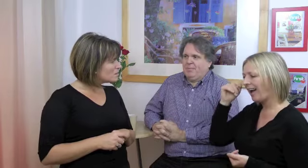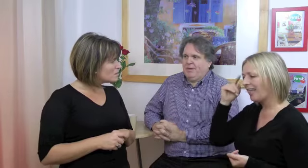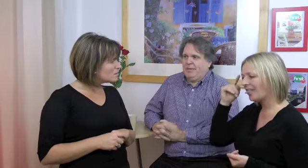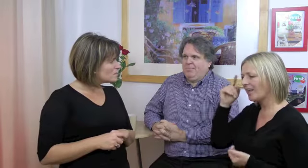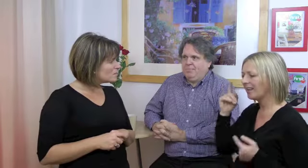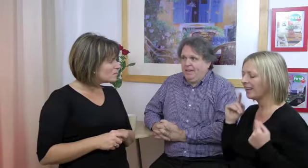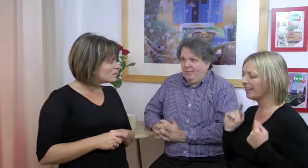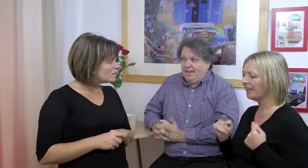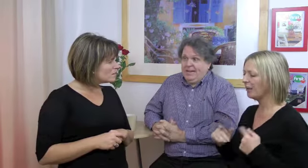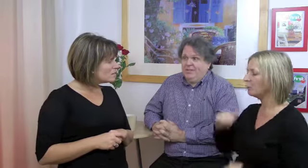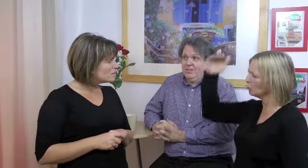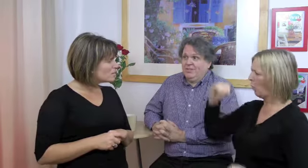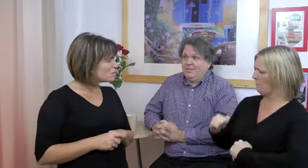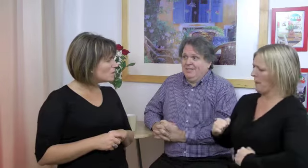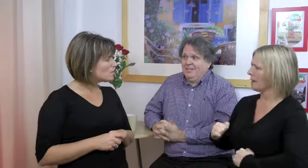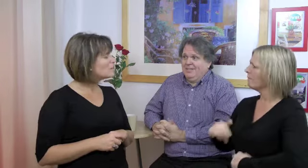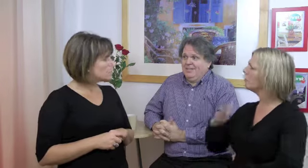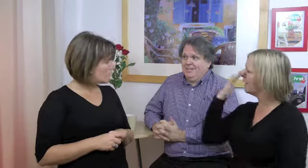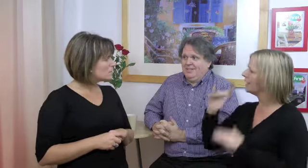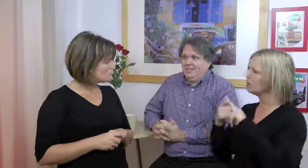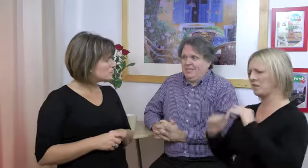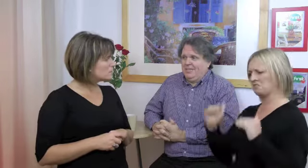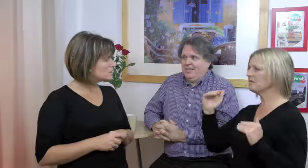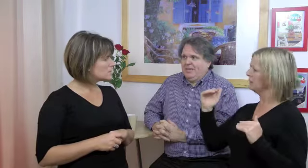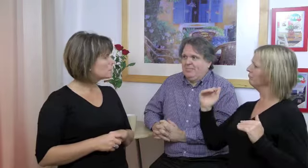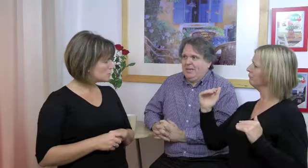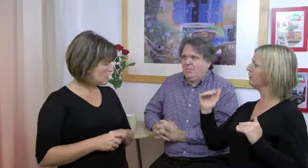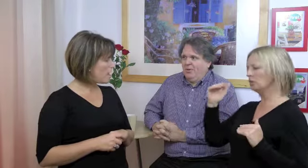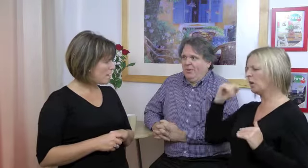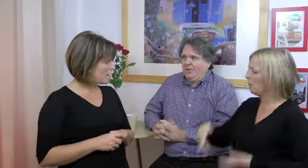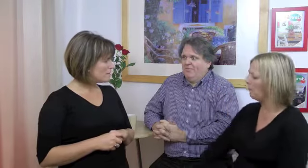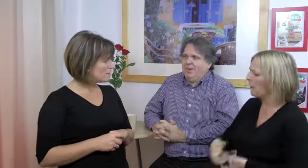is he was apparently big for his age, so he said he could just pick up the ball and run